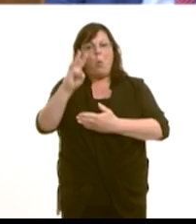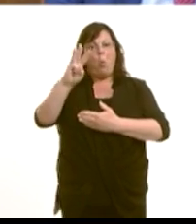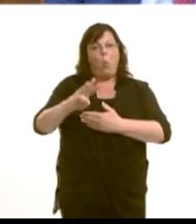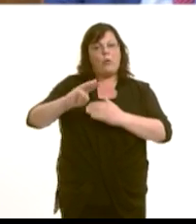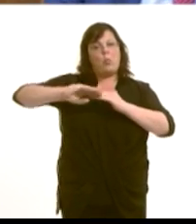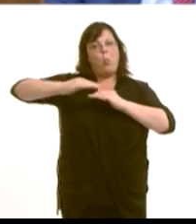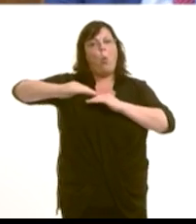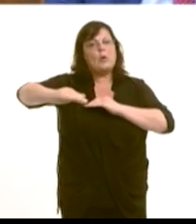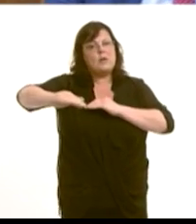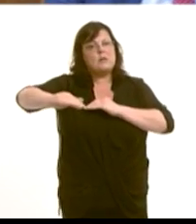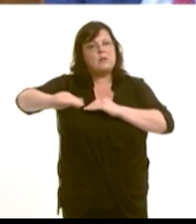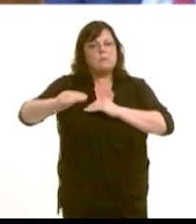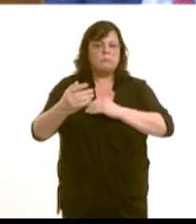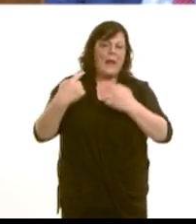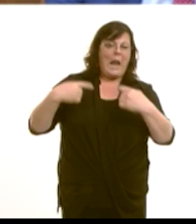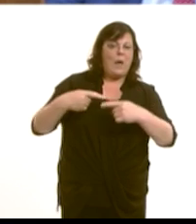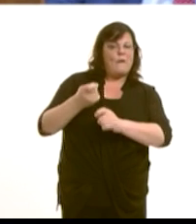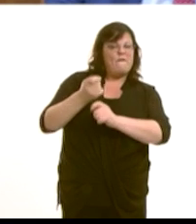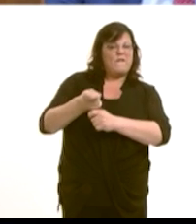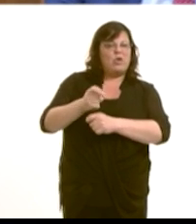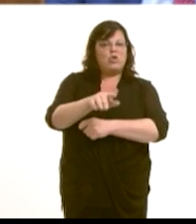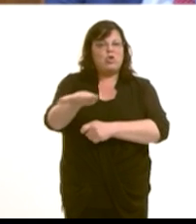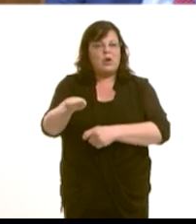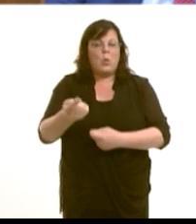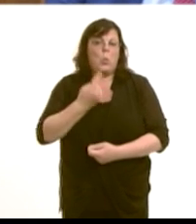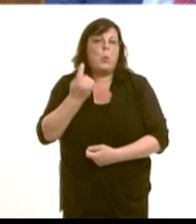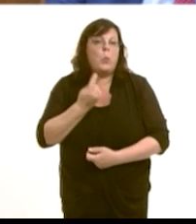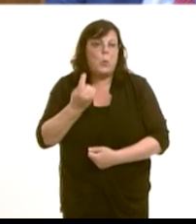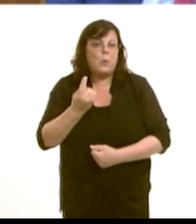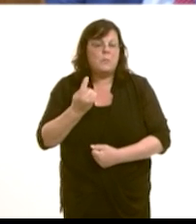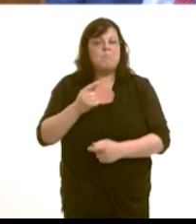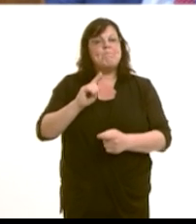waters in terms of who should be able to fish in them and, secondly, whether Welsh boats